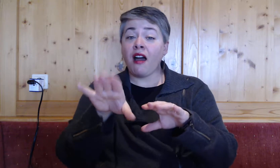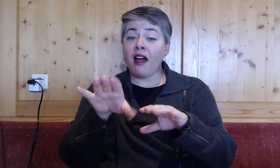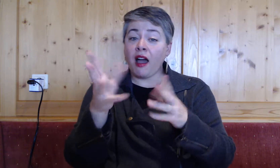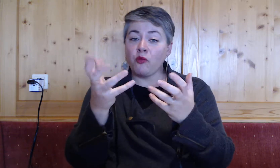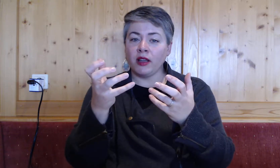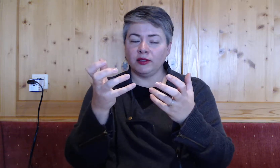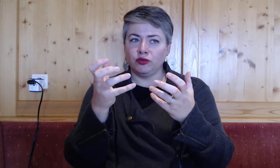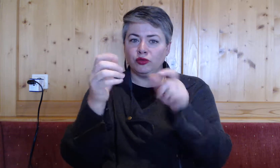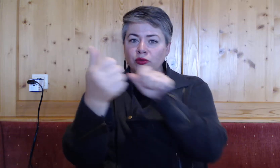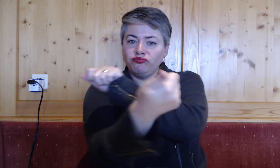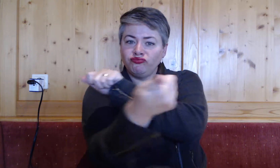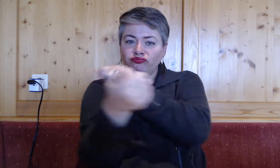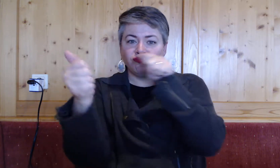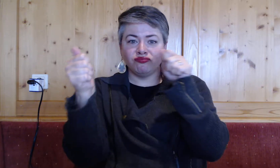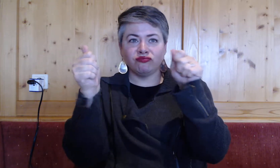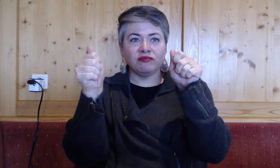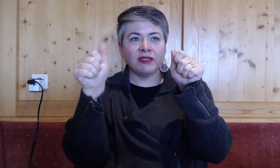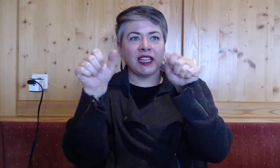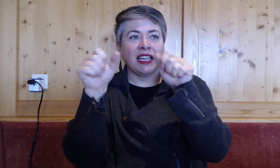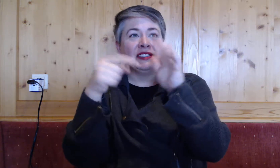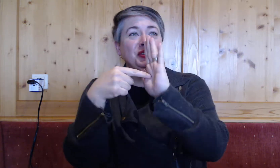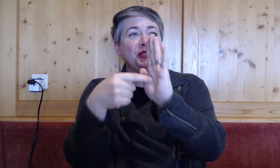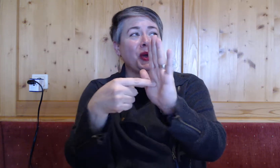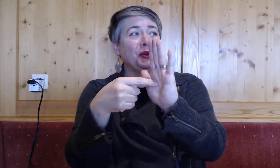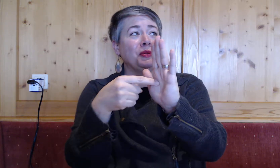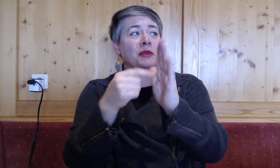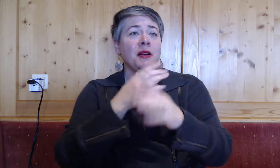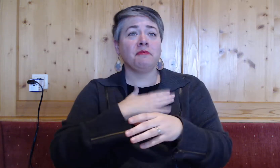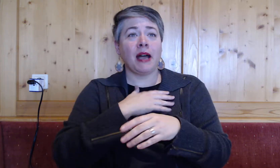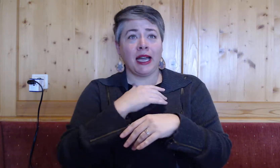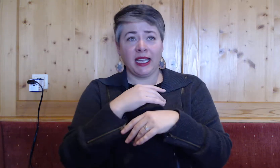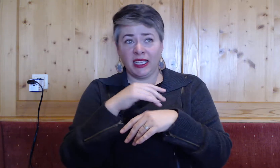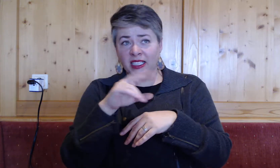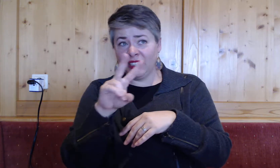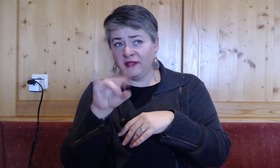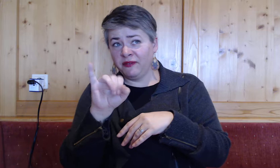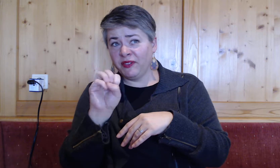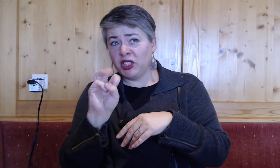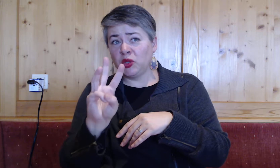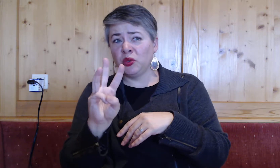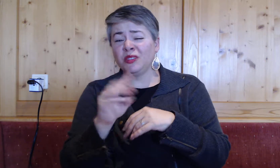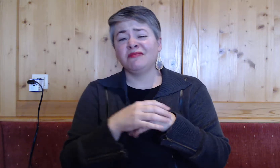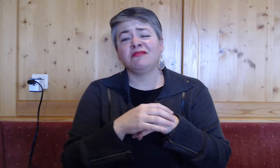I want to flip the camera around, show you my "view"